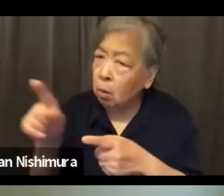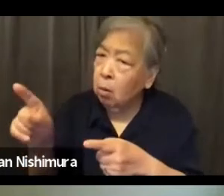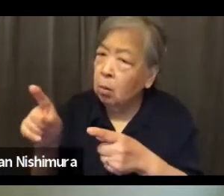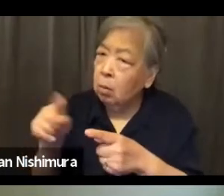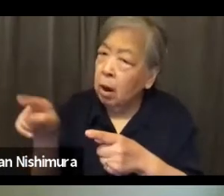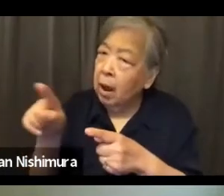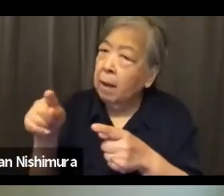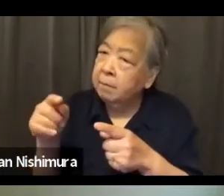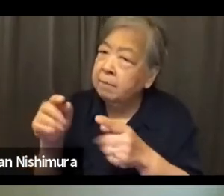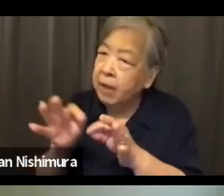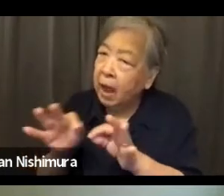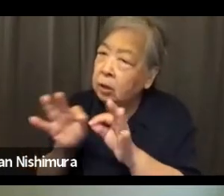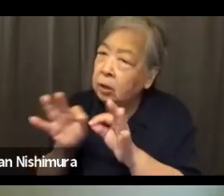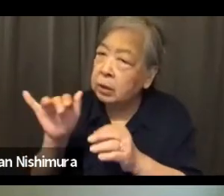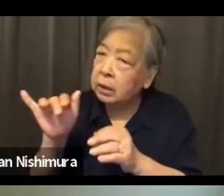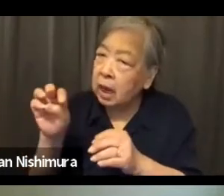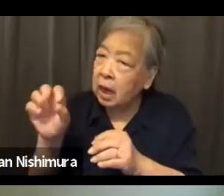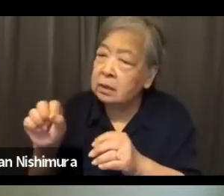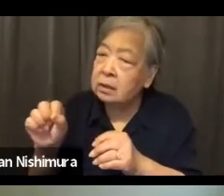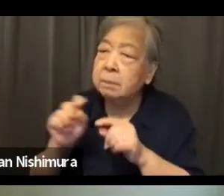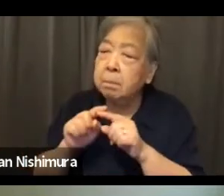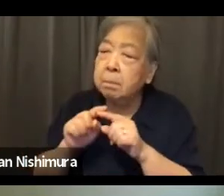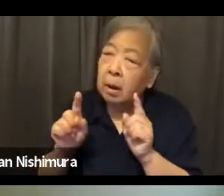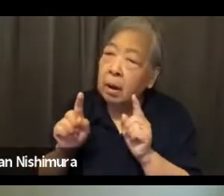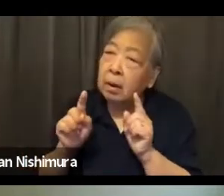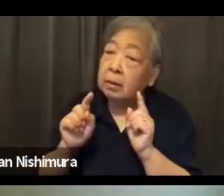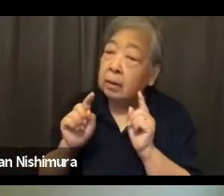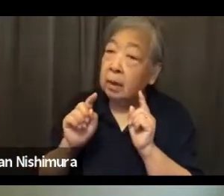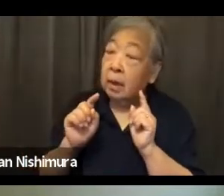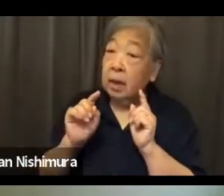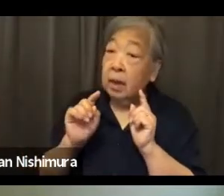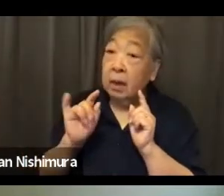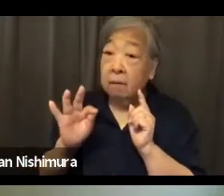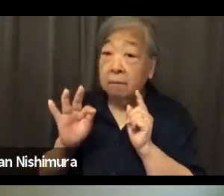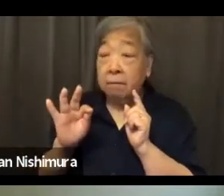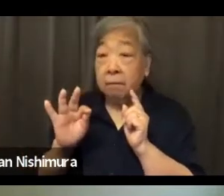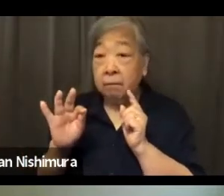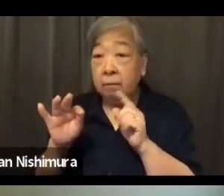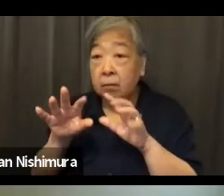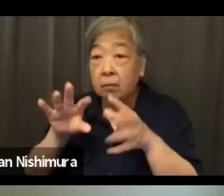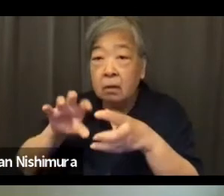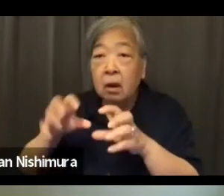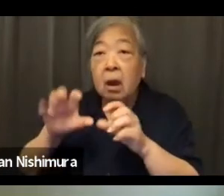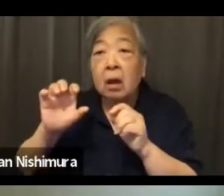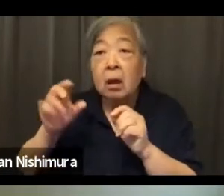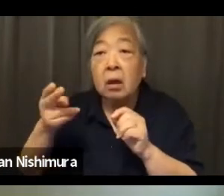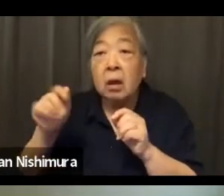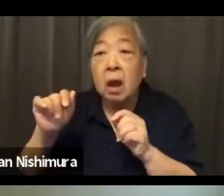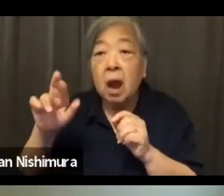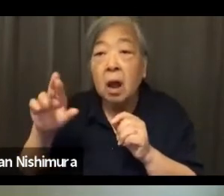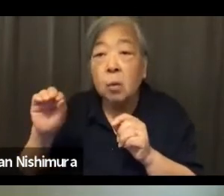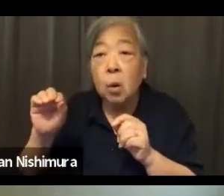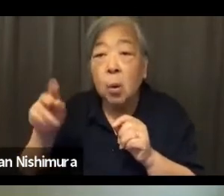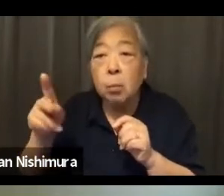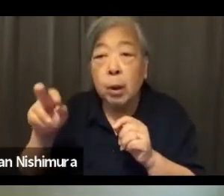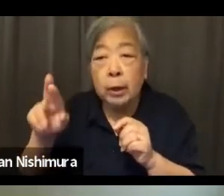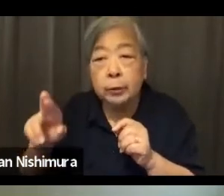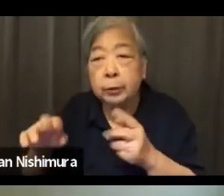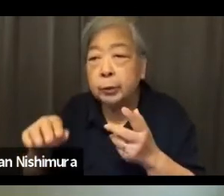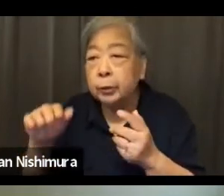but if an acupuncturist or chiropractor is diagnosing a food allergy, you may want to